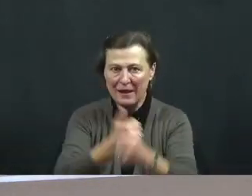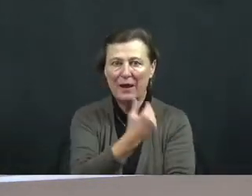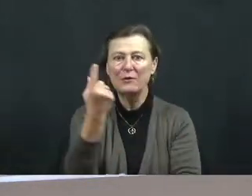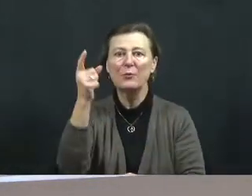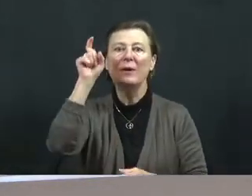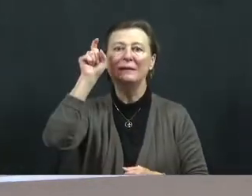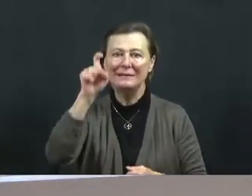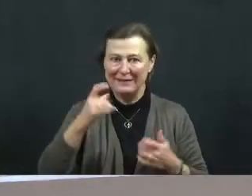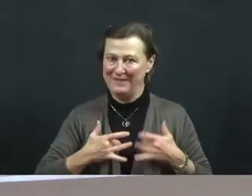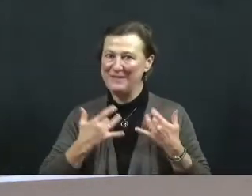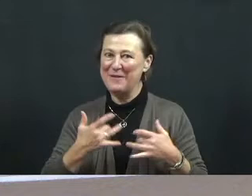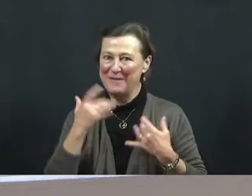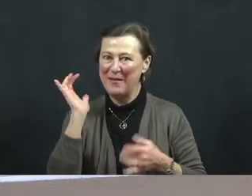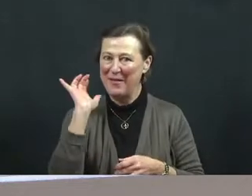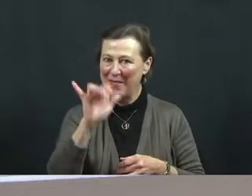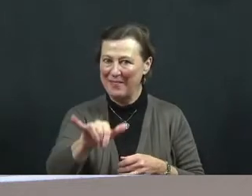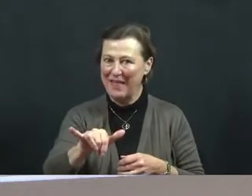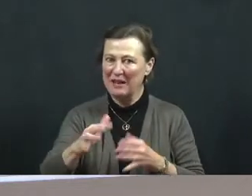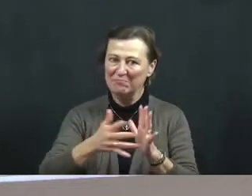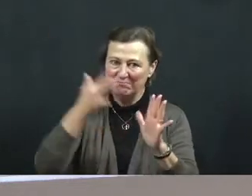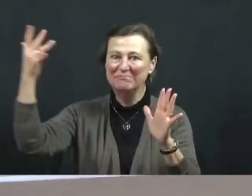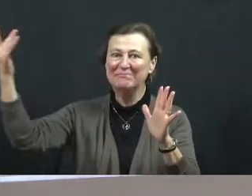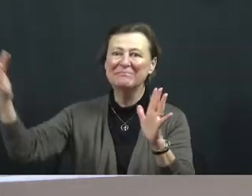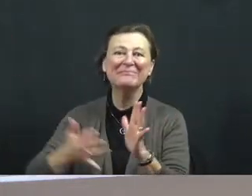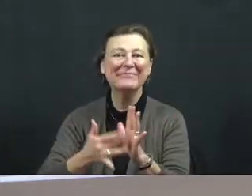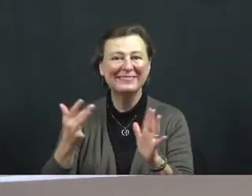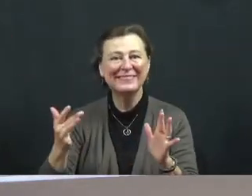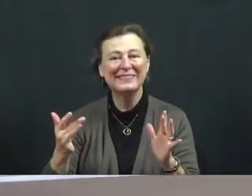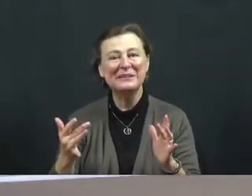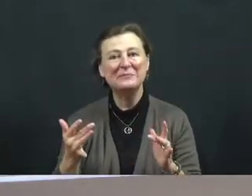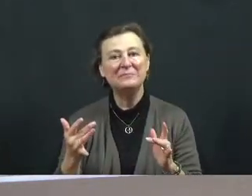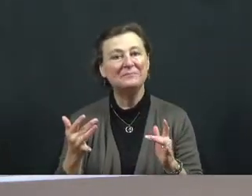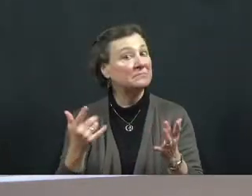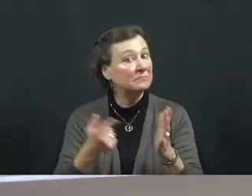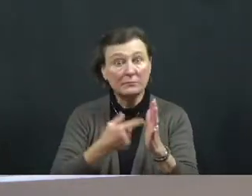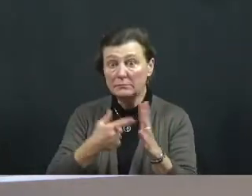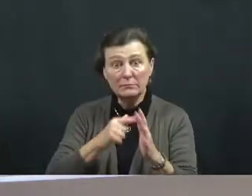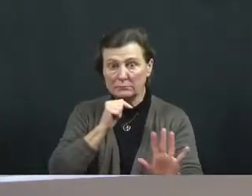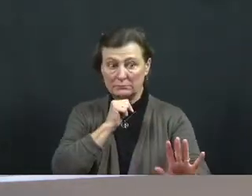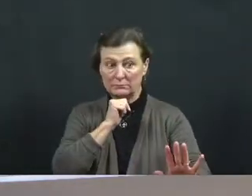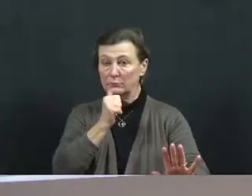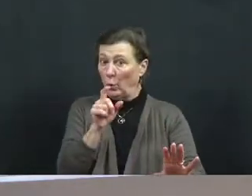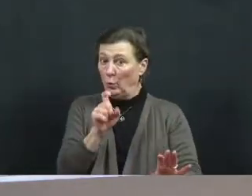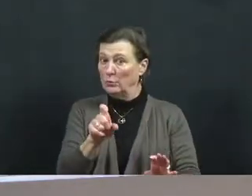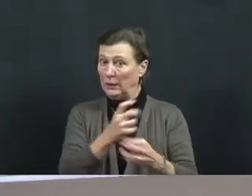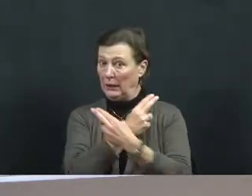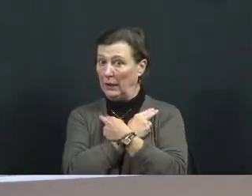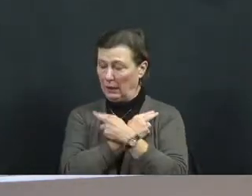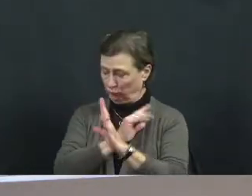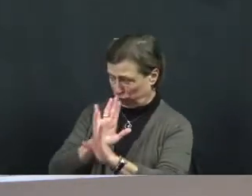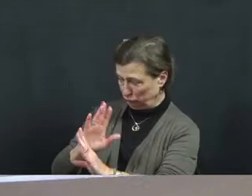one time or another. Some people don't need a hug and we always respect that when you come here.